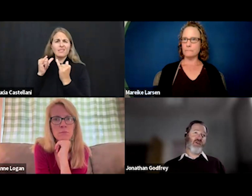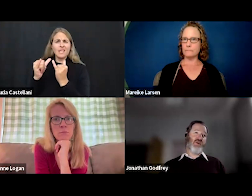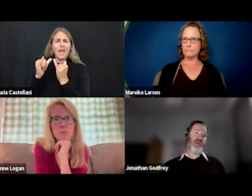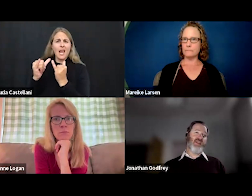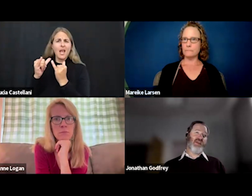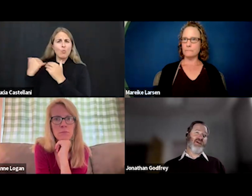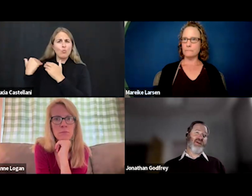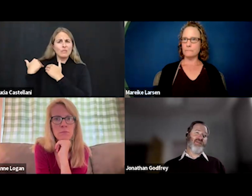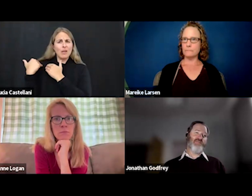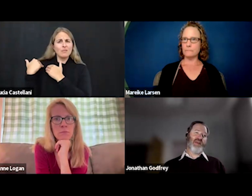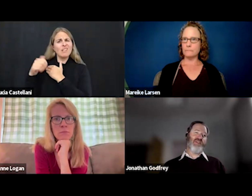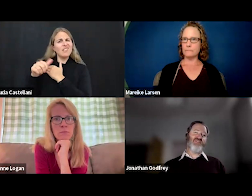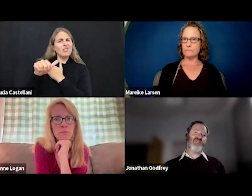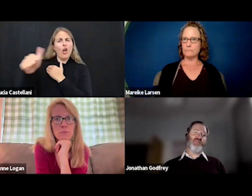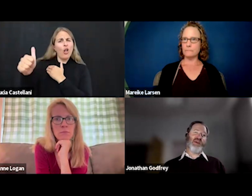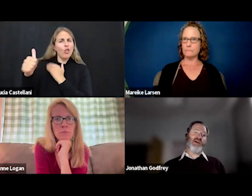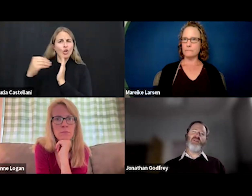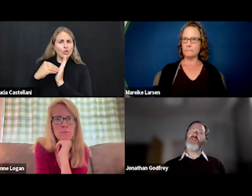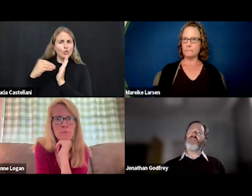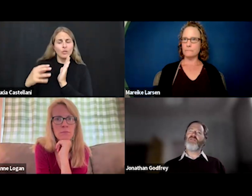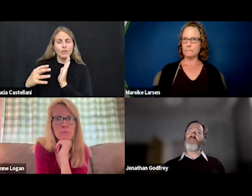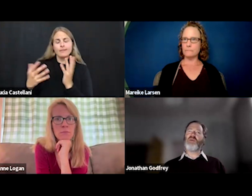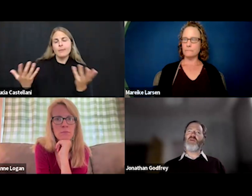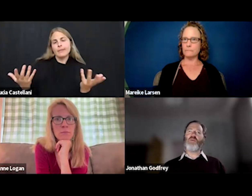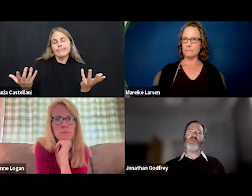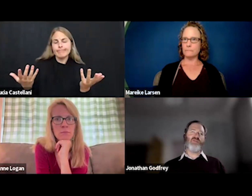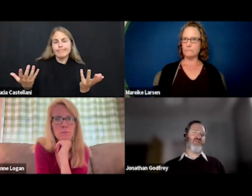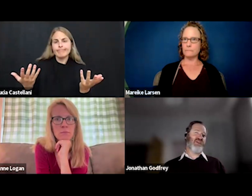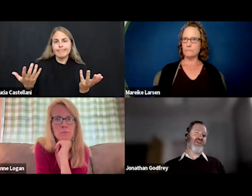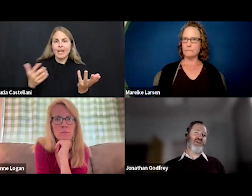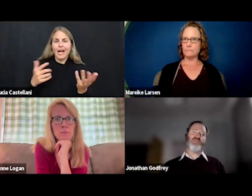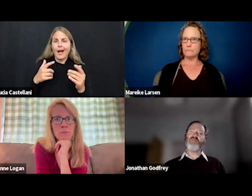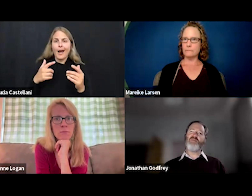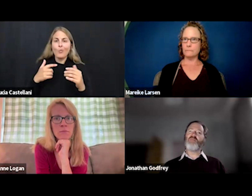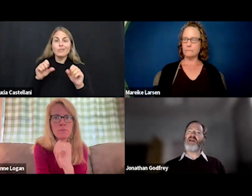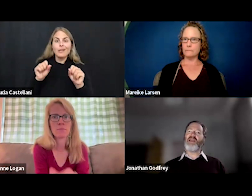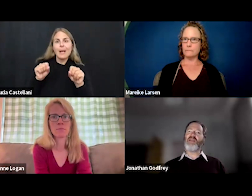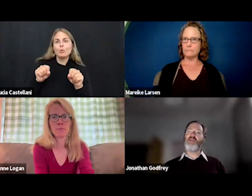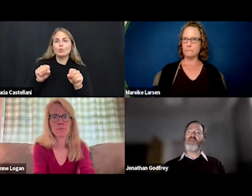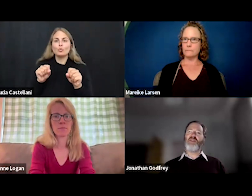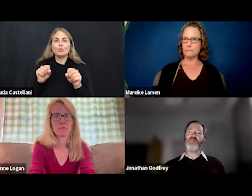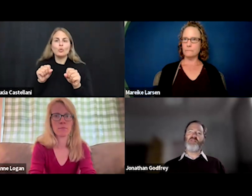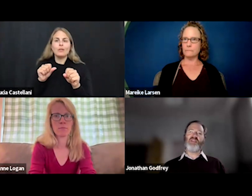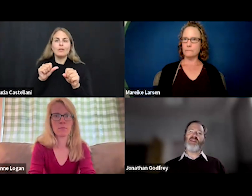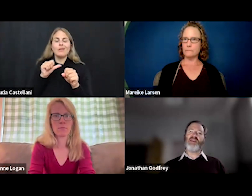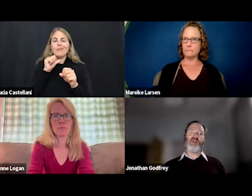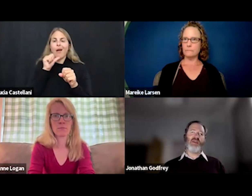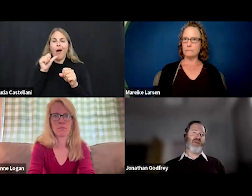Quite clearly, I managed to dip out on doing all of the assignment-marking in particular,